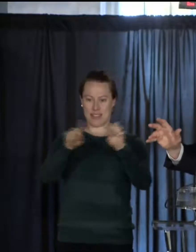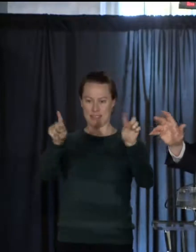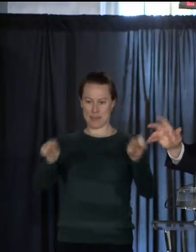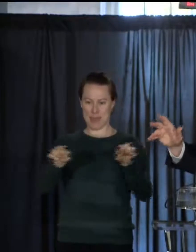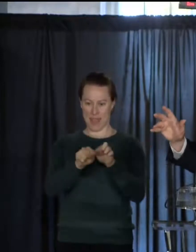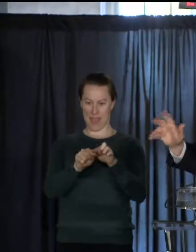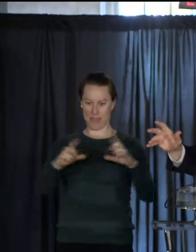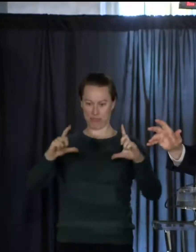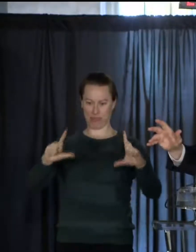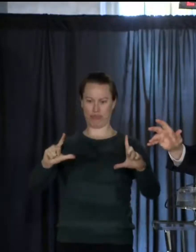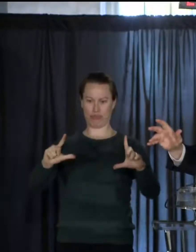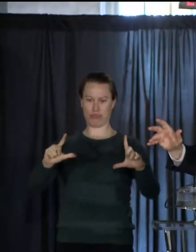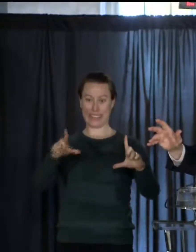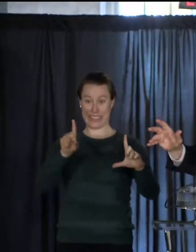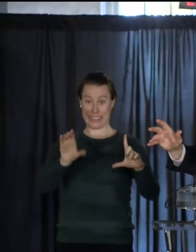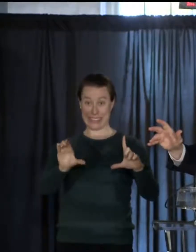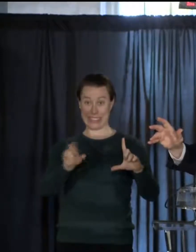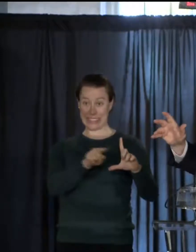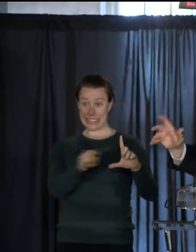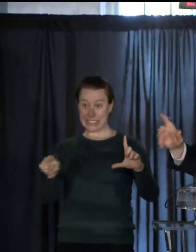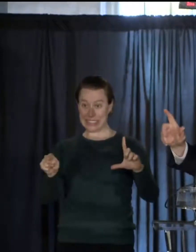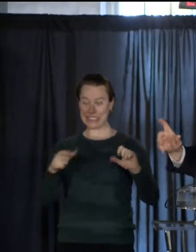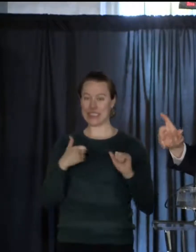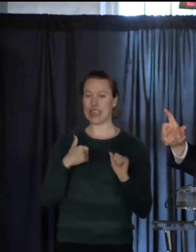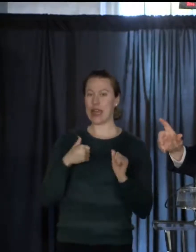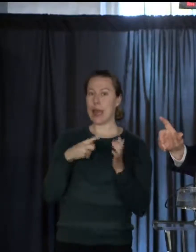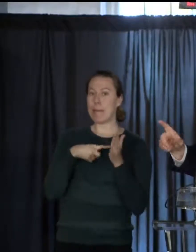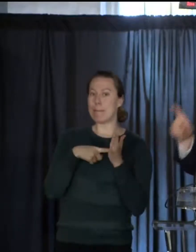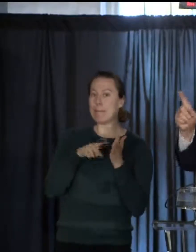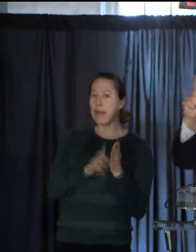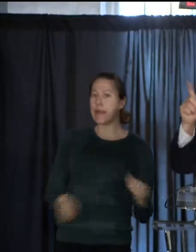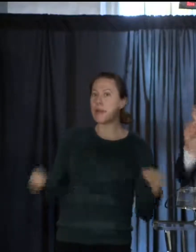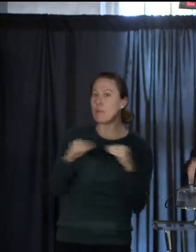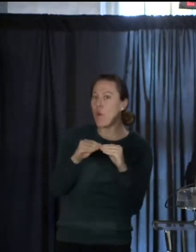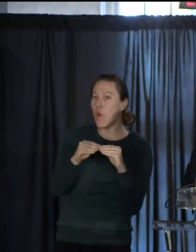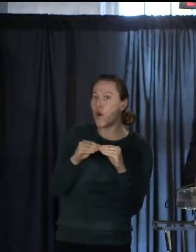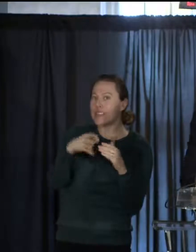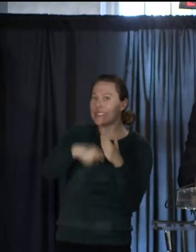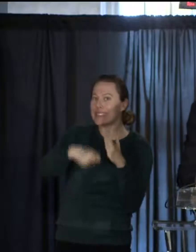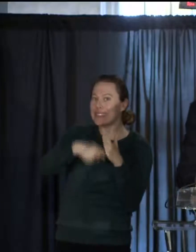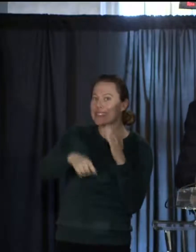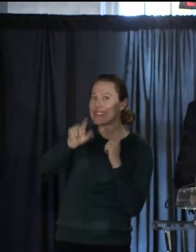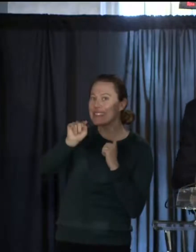OF THE DISTRICT OF COLUMBIA PAY MORE TAXES PER CAPITA THAN THE